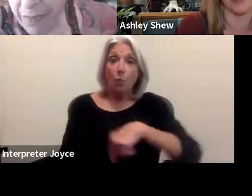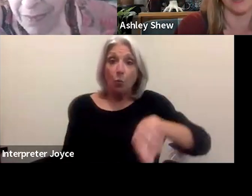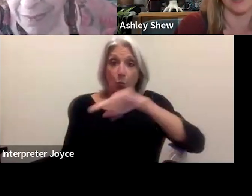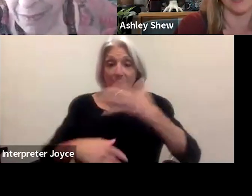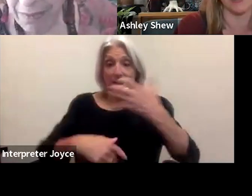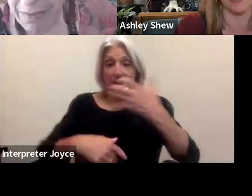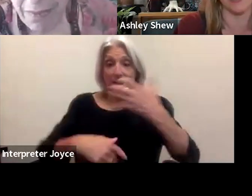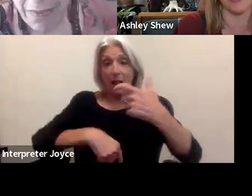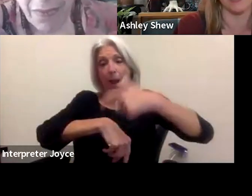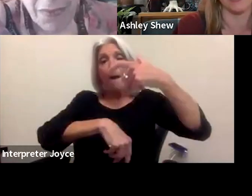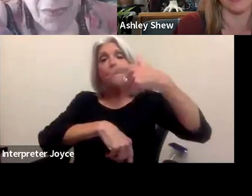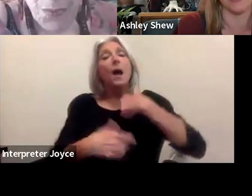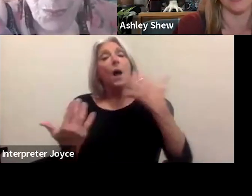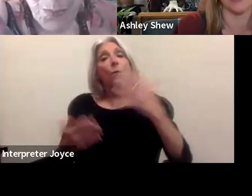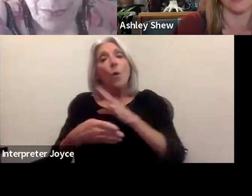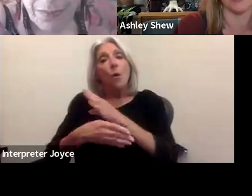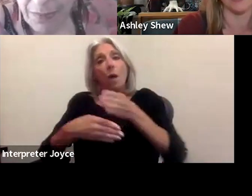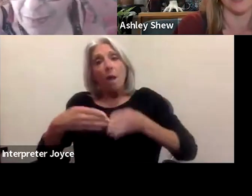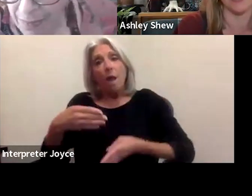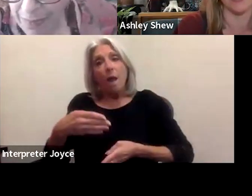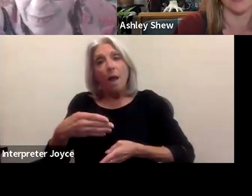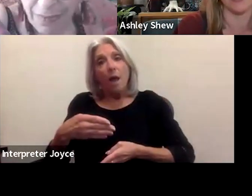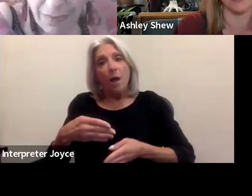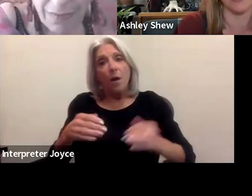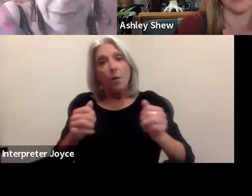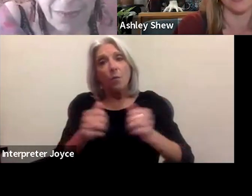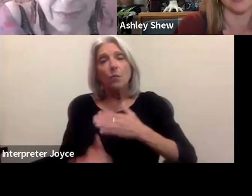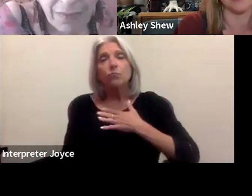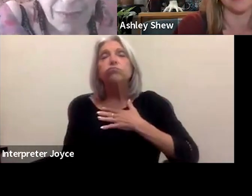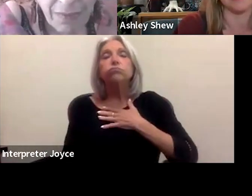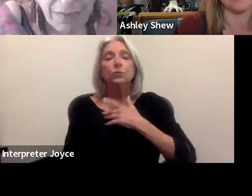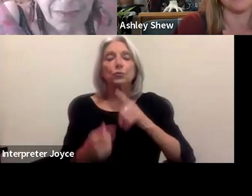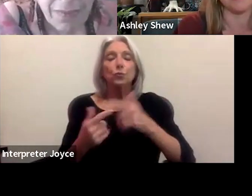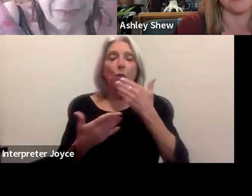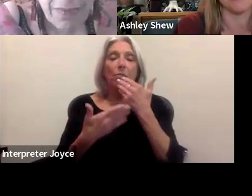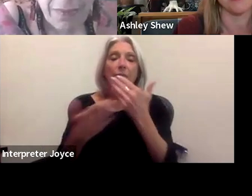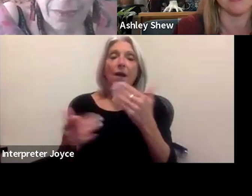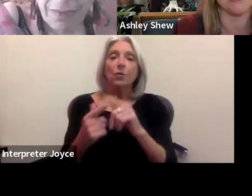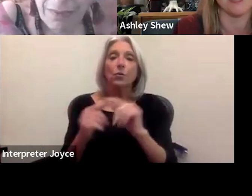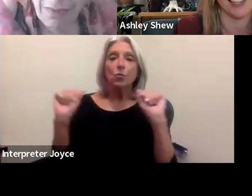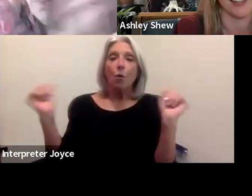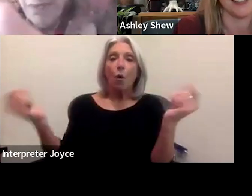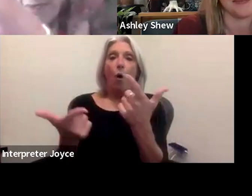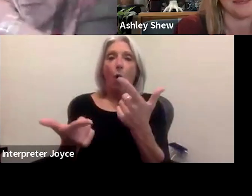I'll just end with a real heartfelt thank you on behalf of arXiv for our panelists,